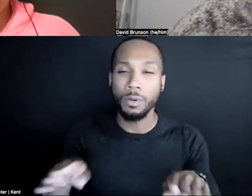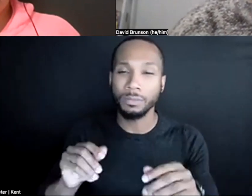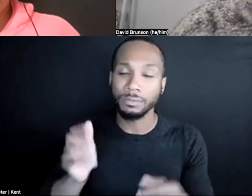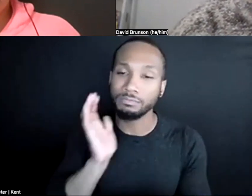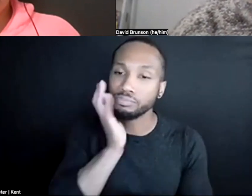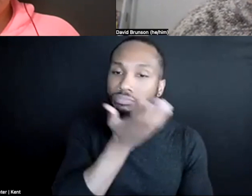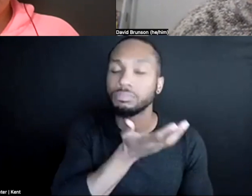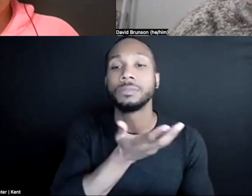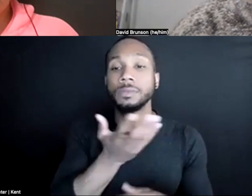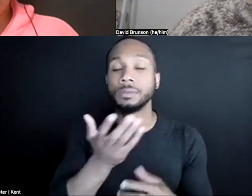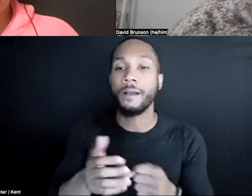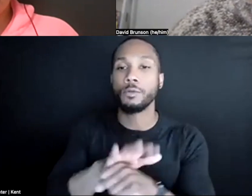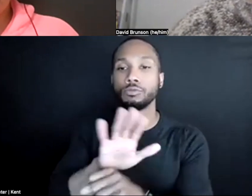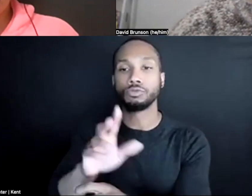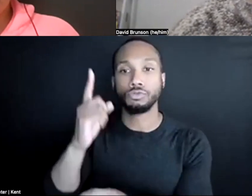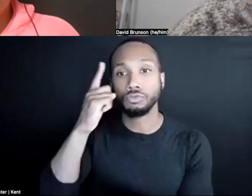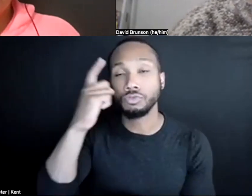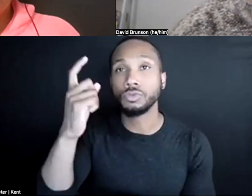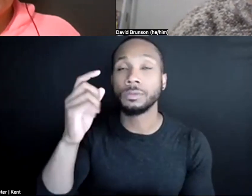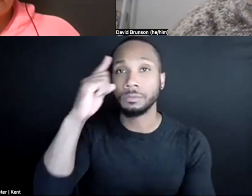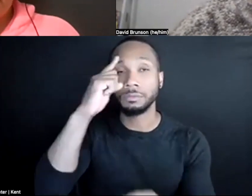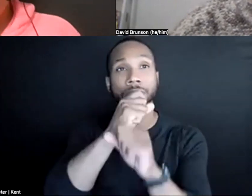He thinks of his mother selling sex for sustenance